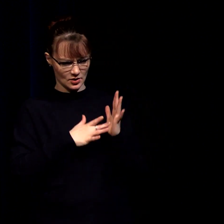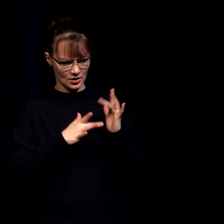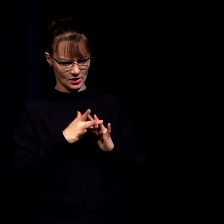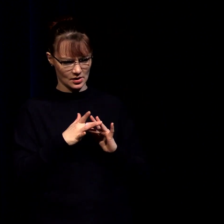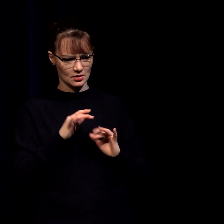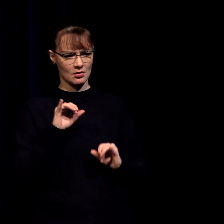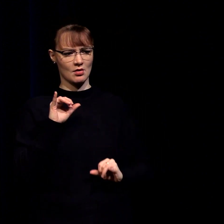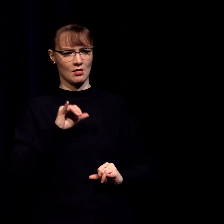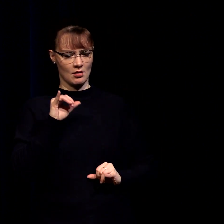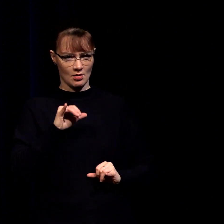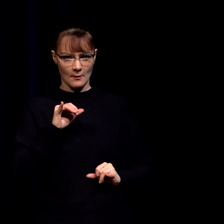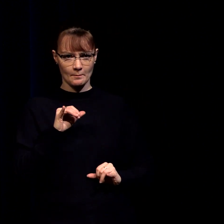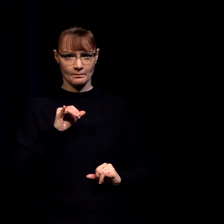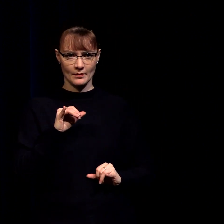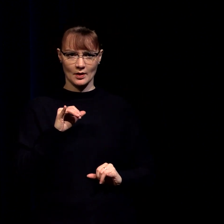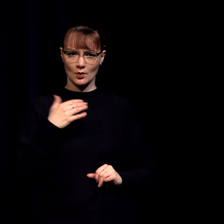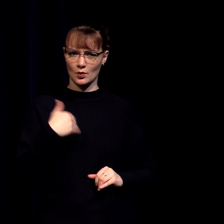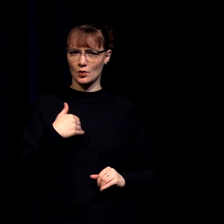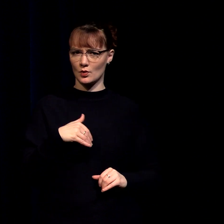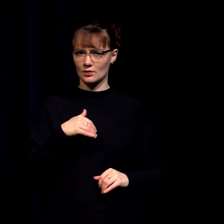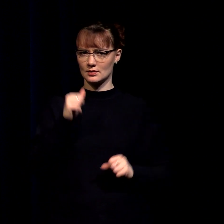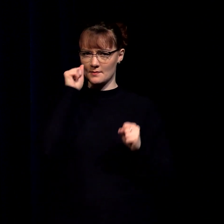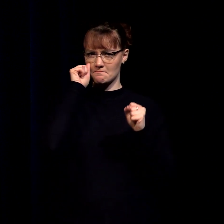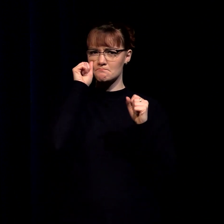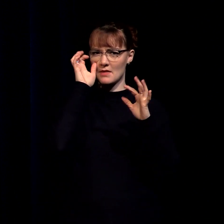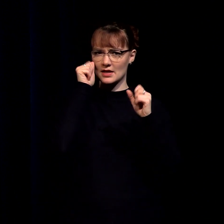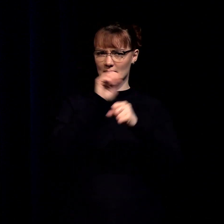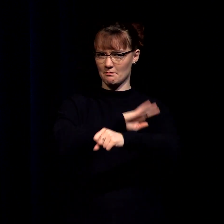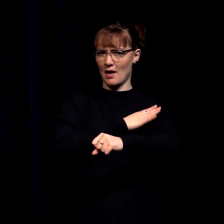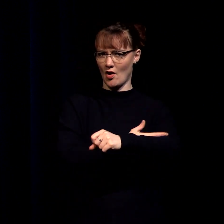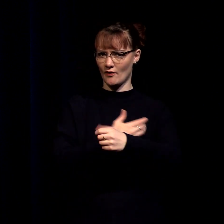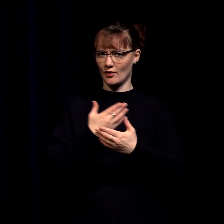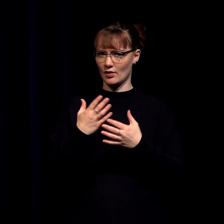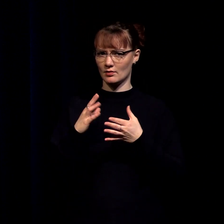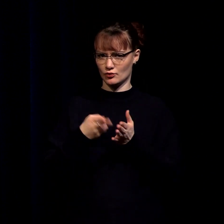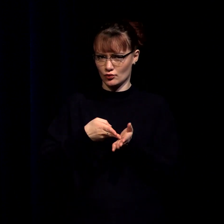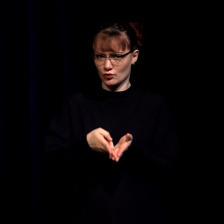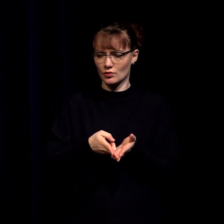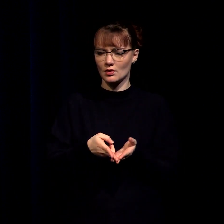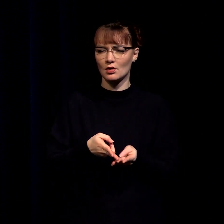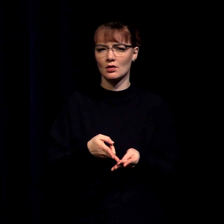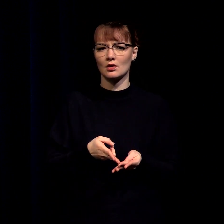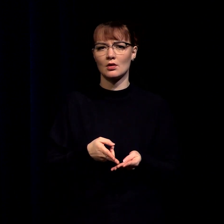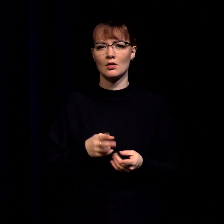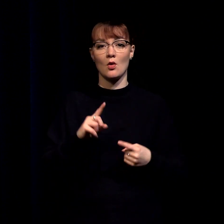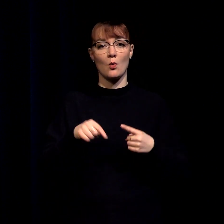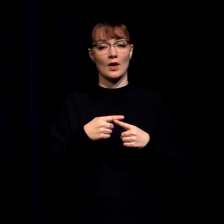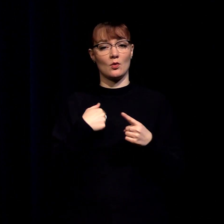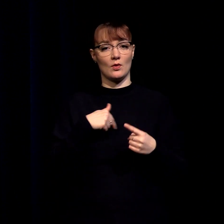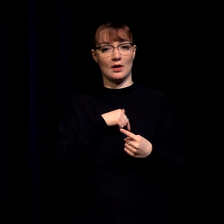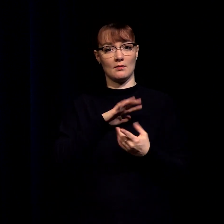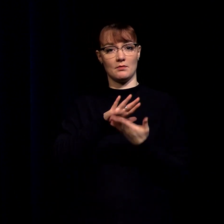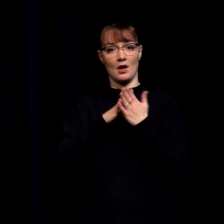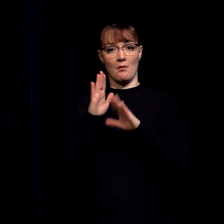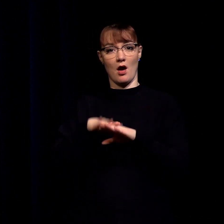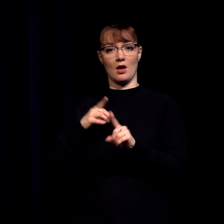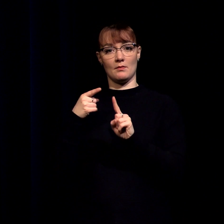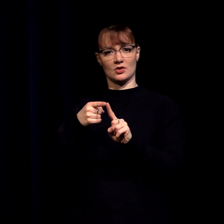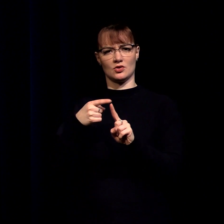It's a powerful, powerful thing. But what we see in it is that when we go on mission, we hit hindrances, we hit roadblocks